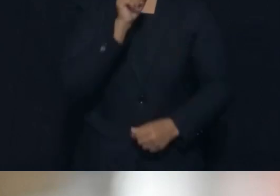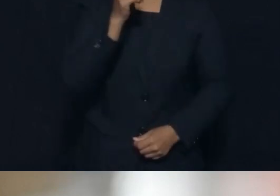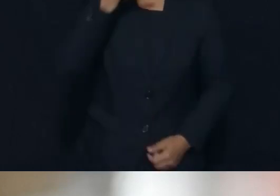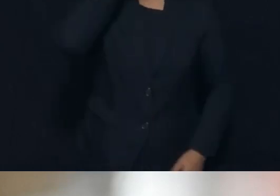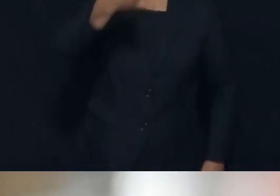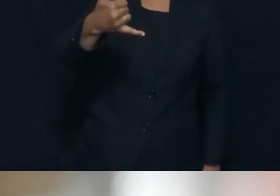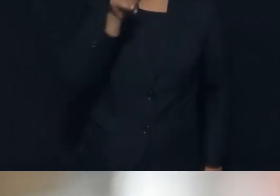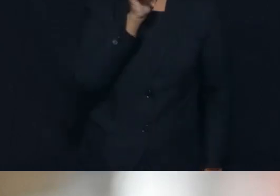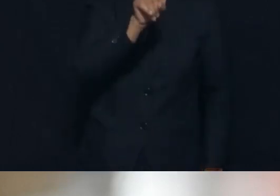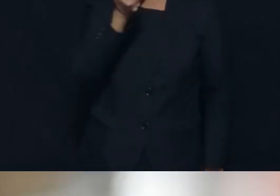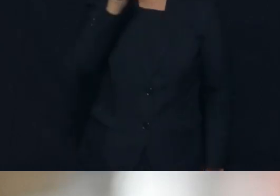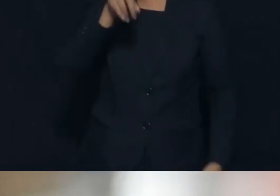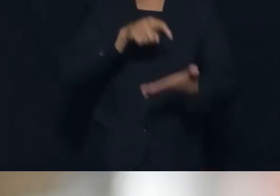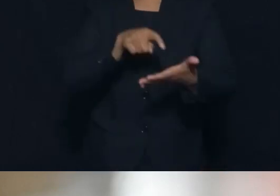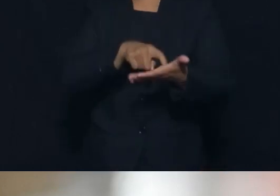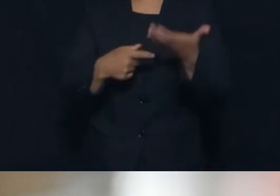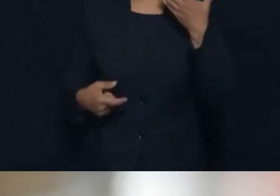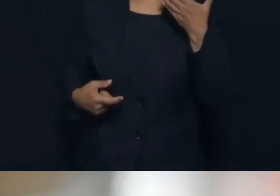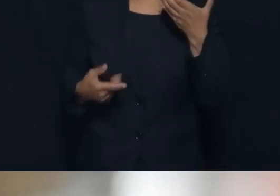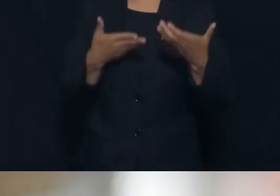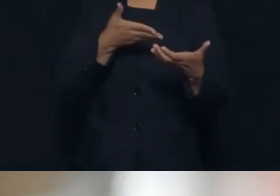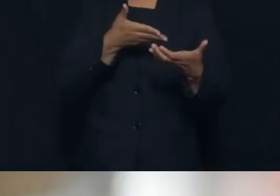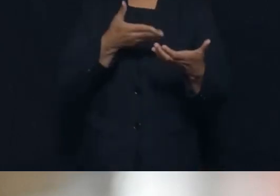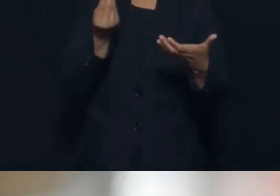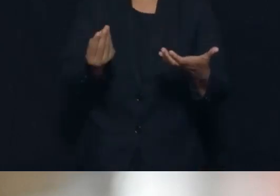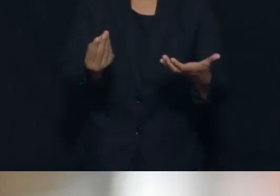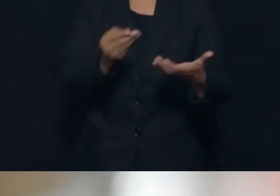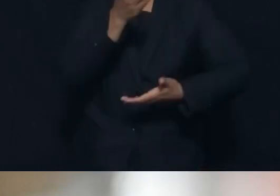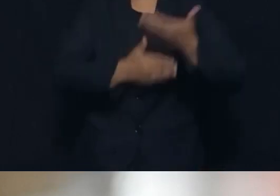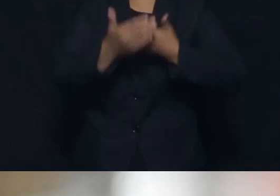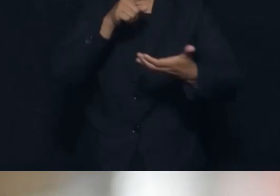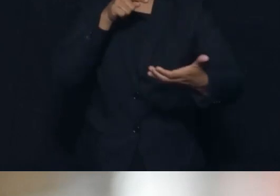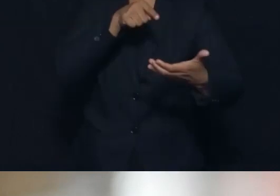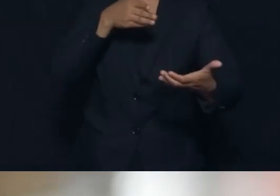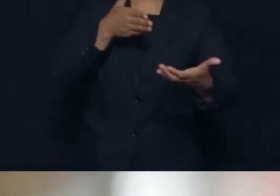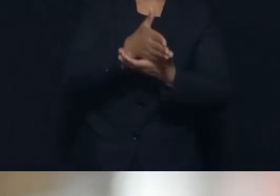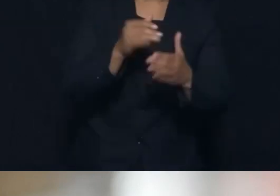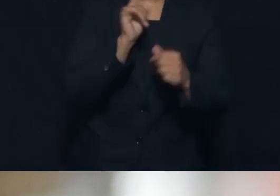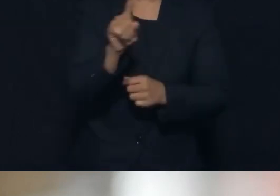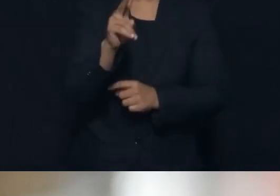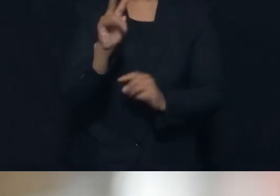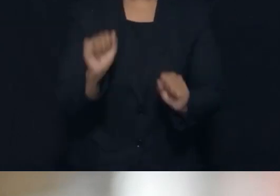and how to make the EU 112 accessible for persons with disabilities and the further